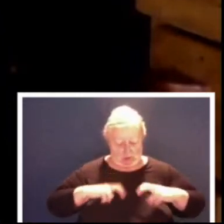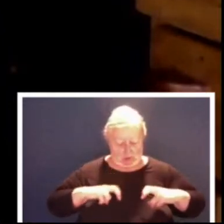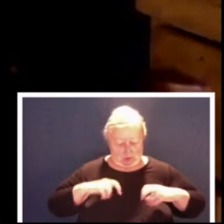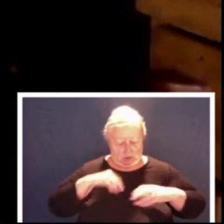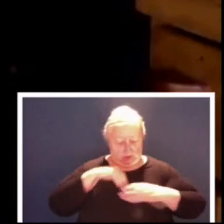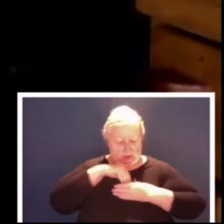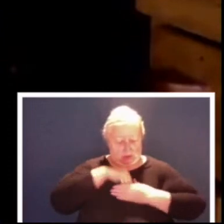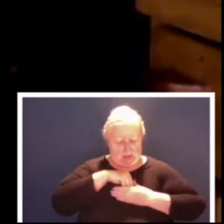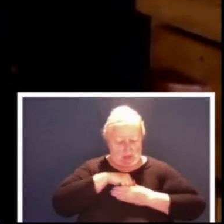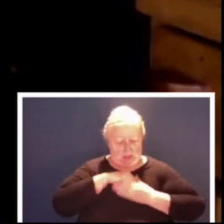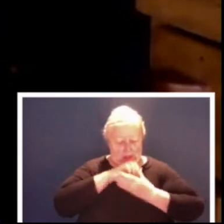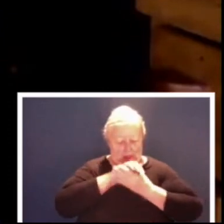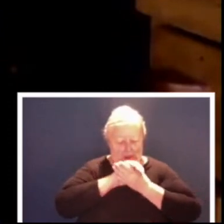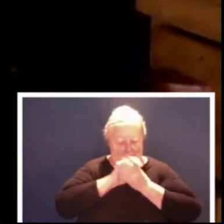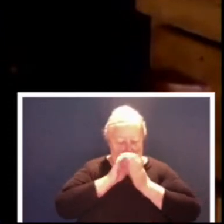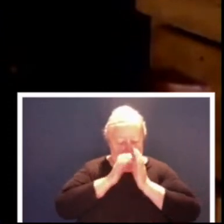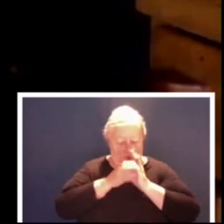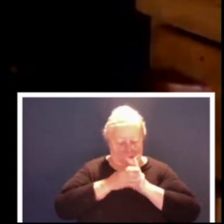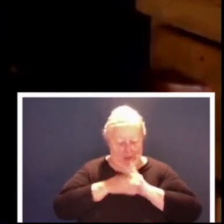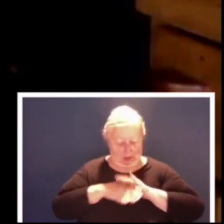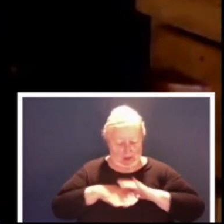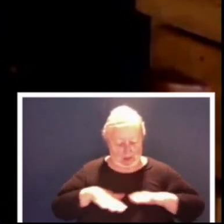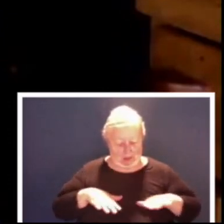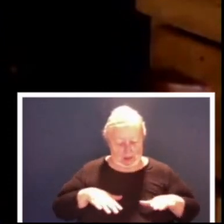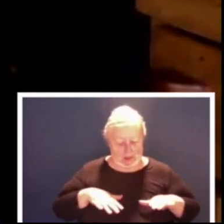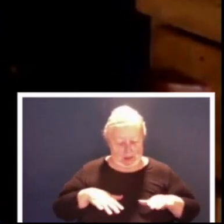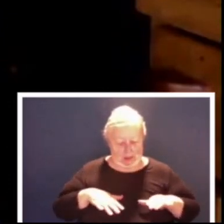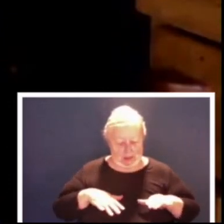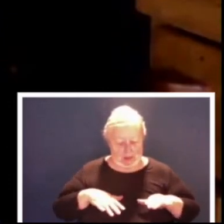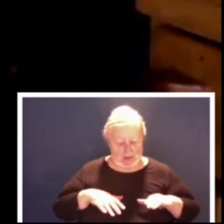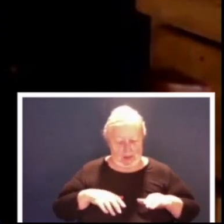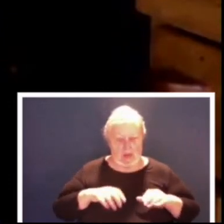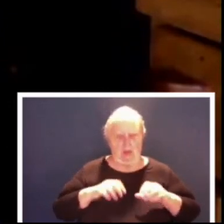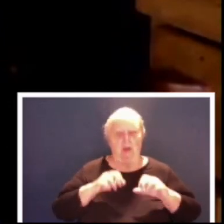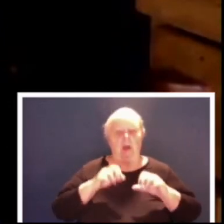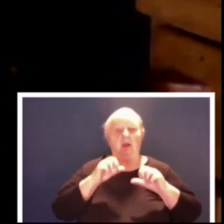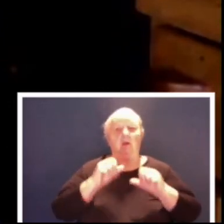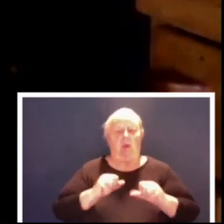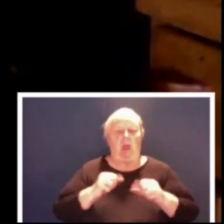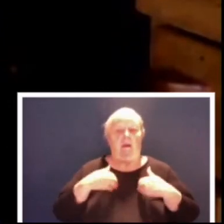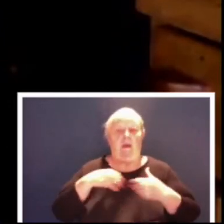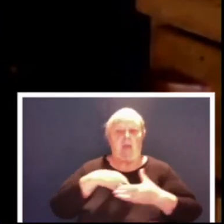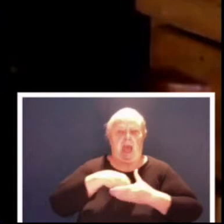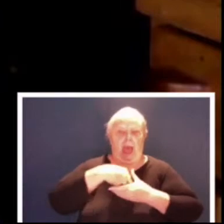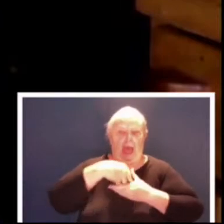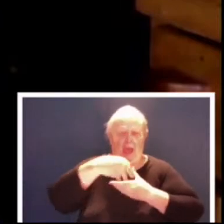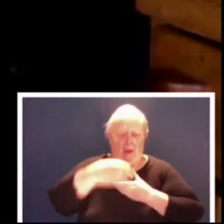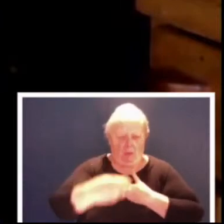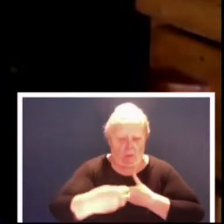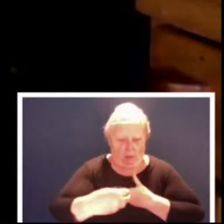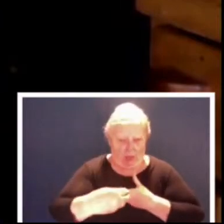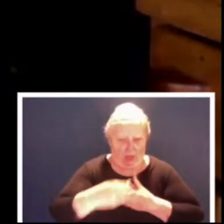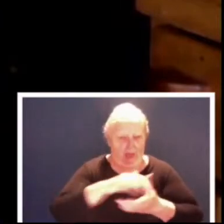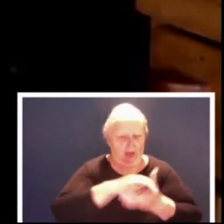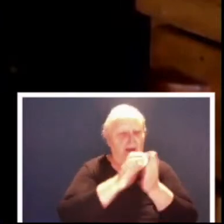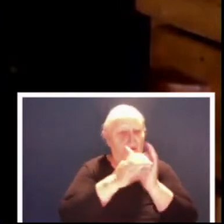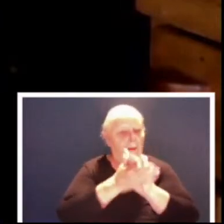You can generate peace outside for others but you have to find it within you first and when you are able to do that,